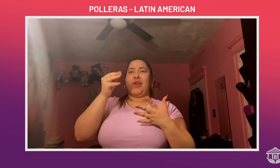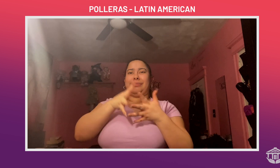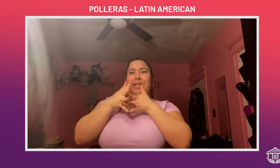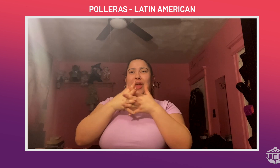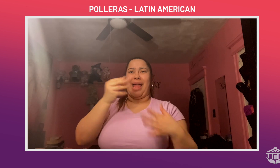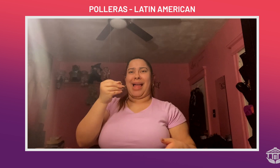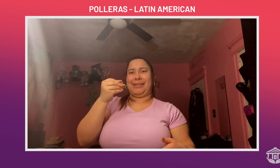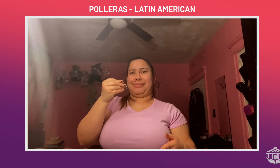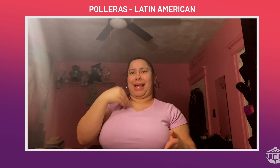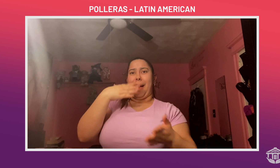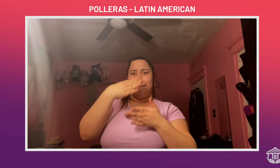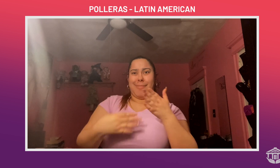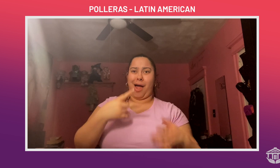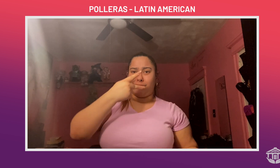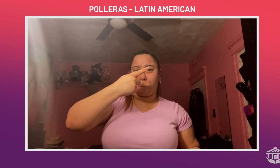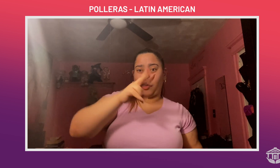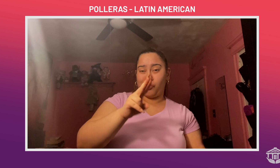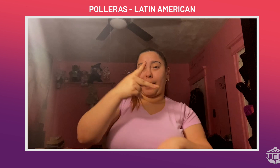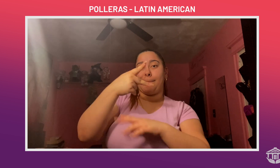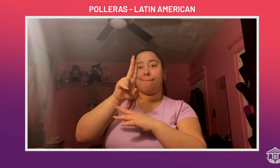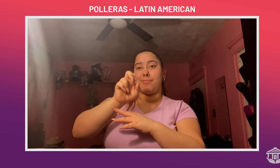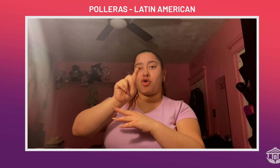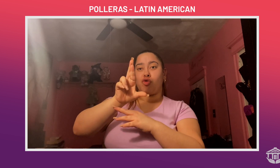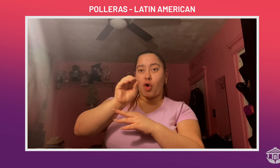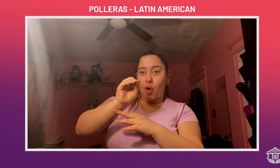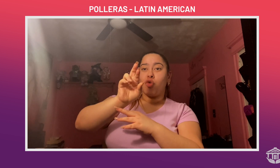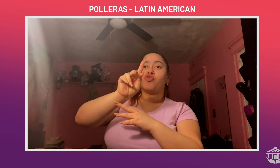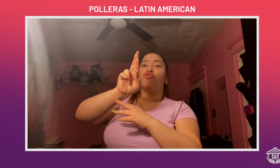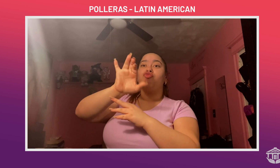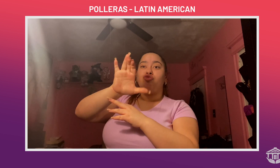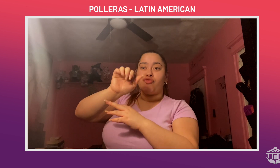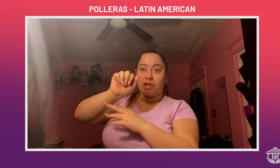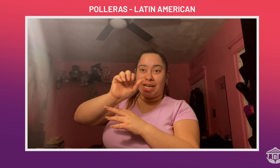I’ve learned about the history of the United States, but since I’m Panamanian and Puerto Rican